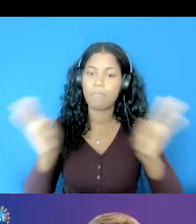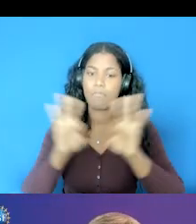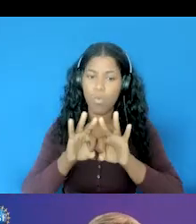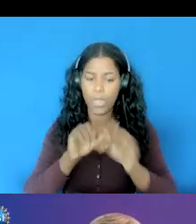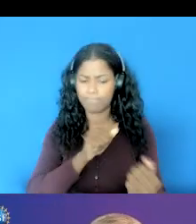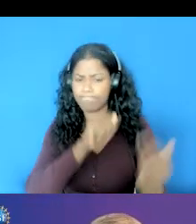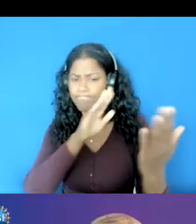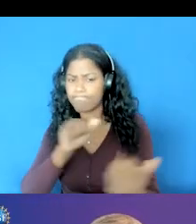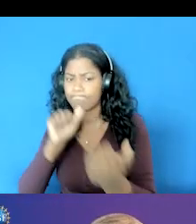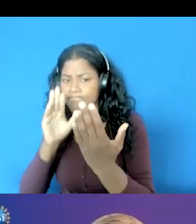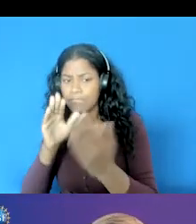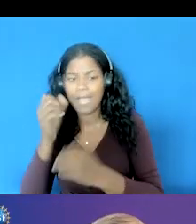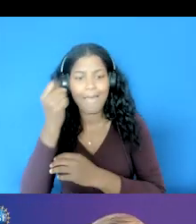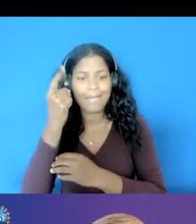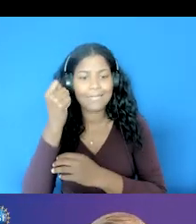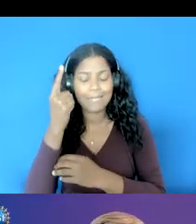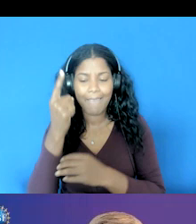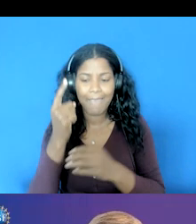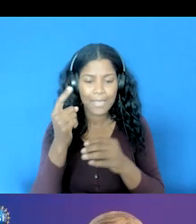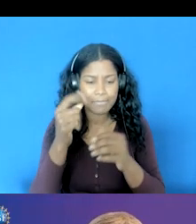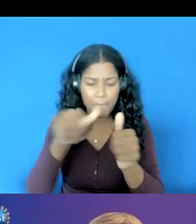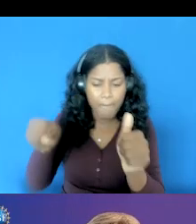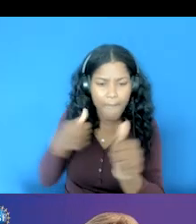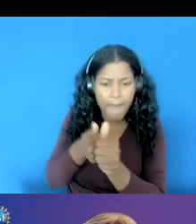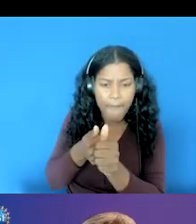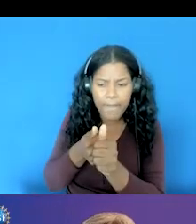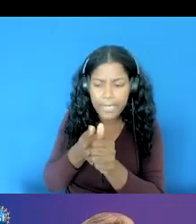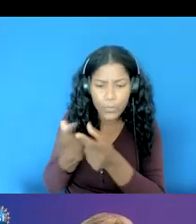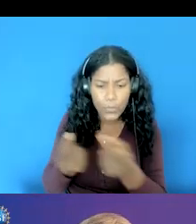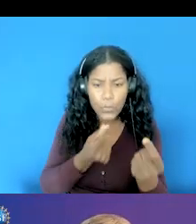to understand mechanisms that either enable or suppress pathogen infection and spread.